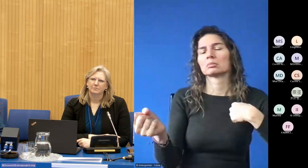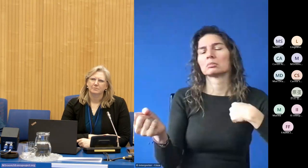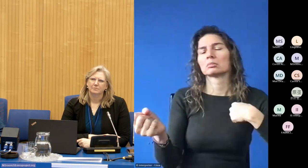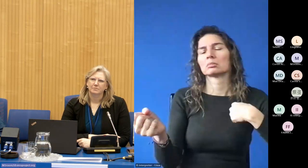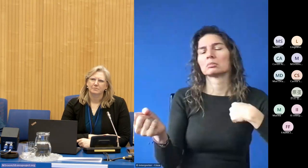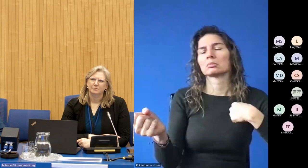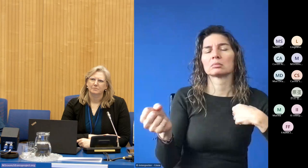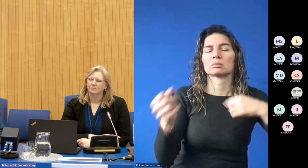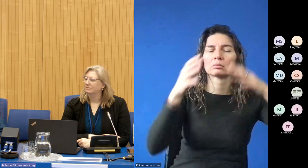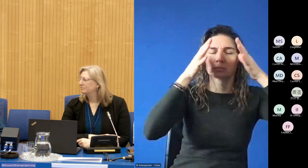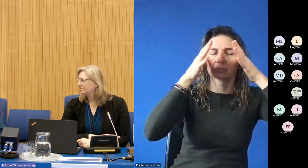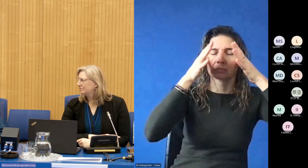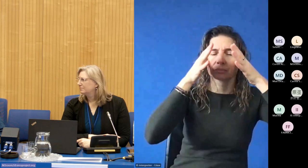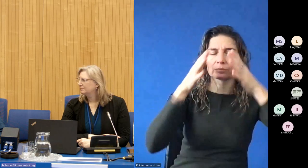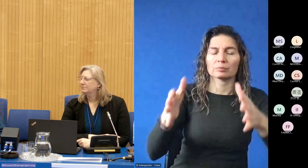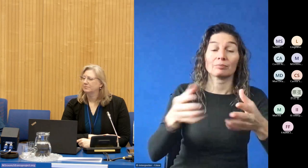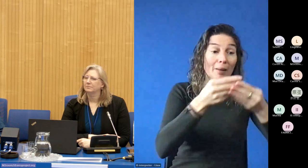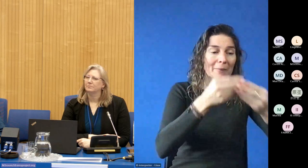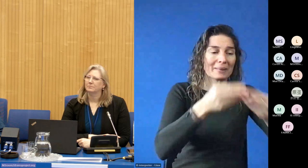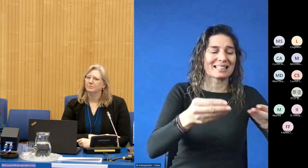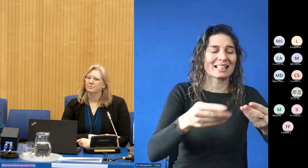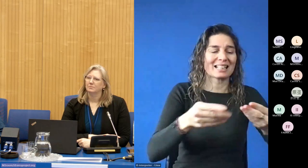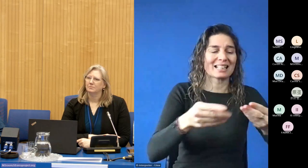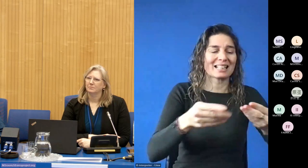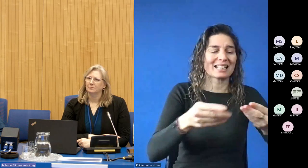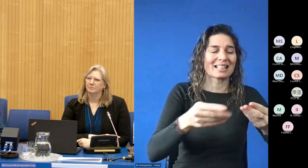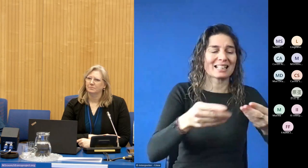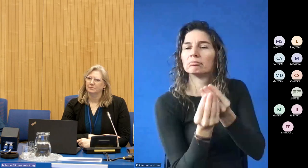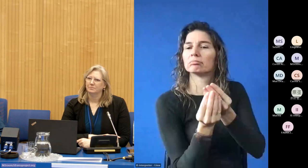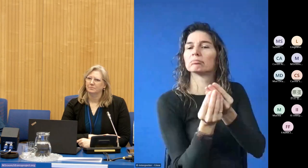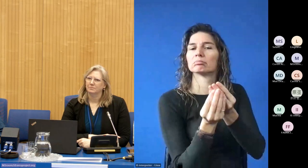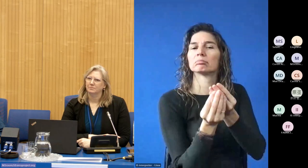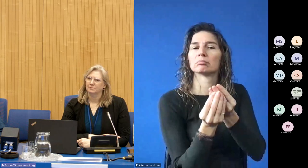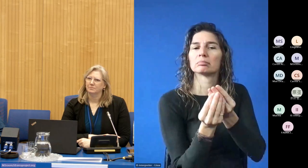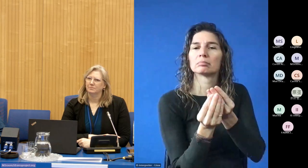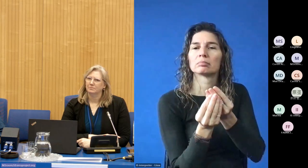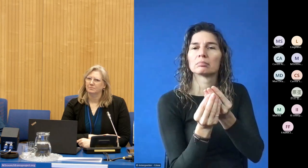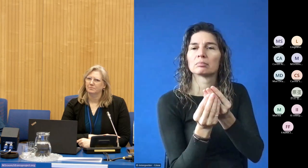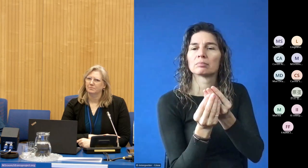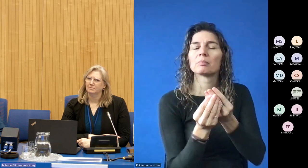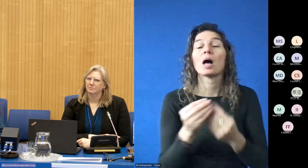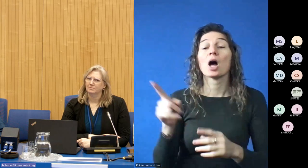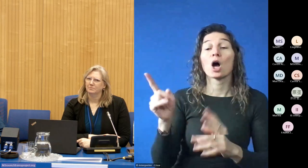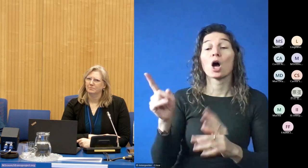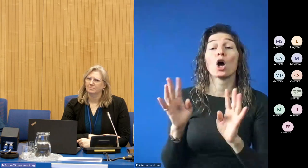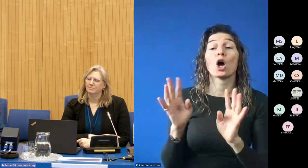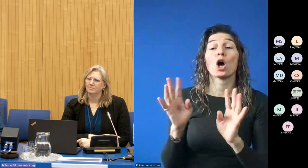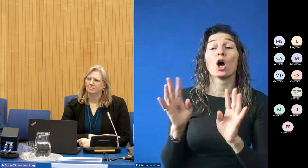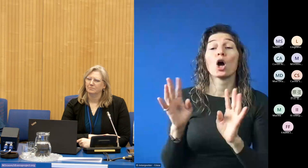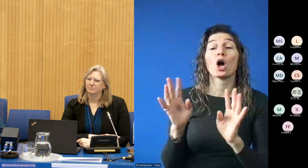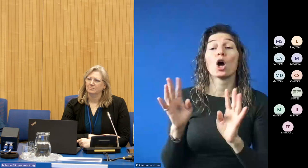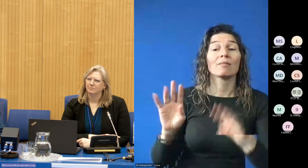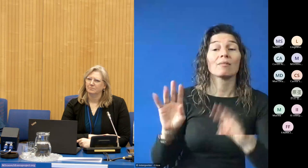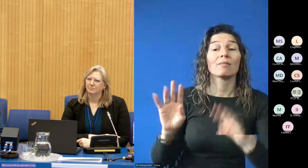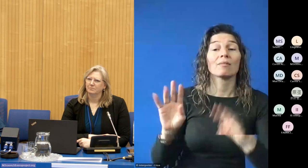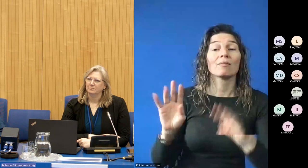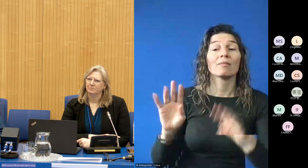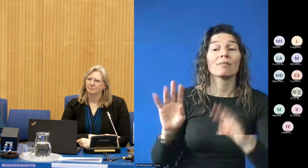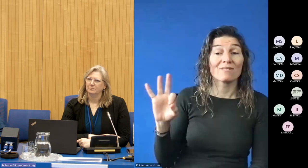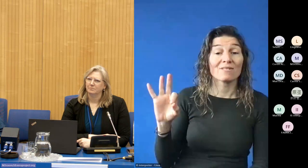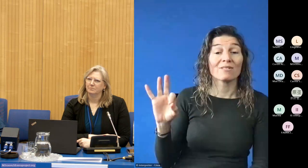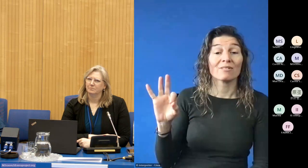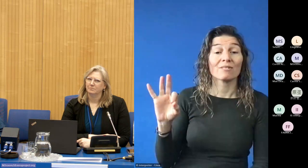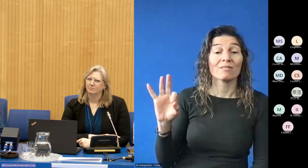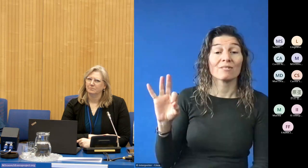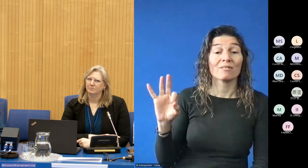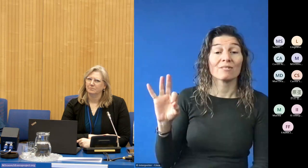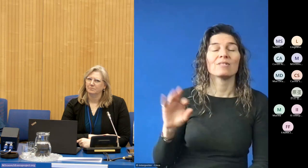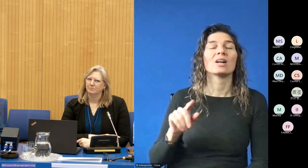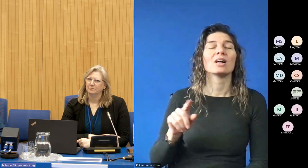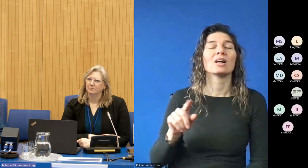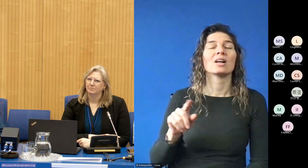supplementary materials because of that, but I know that UNICEF, Juliet has been working on a